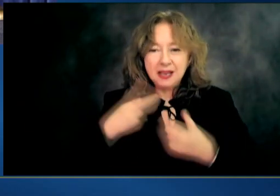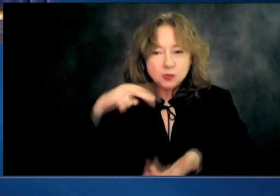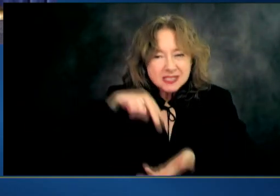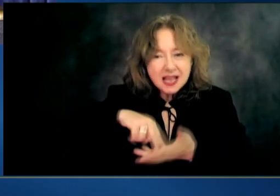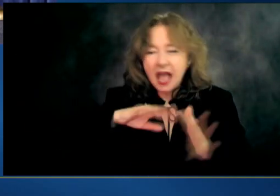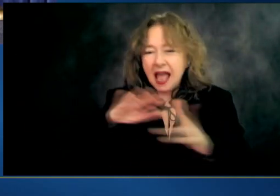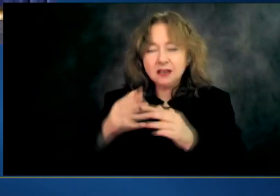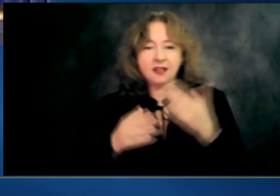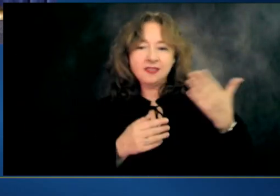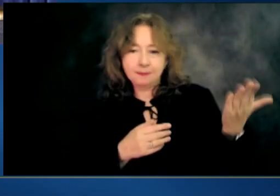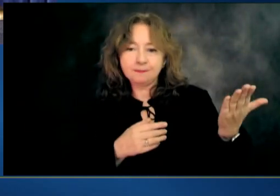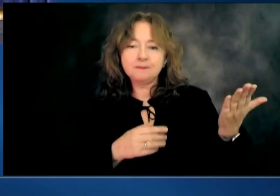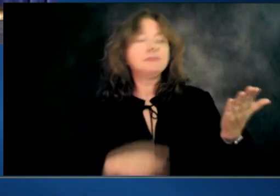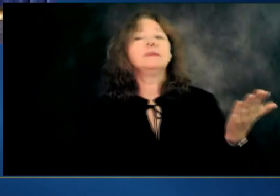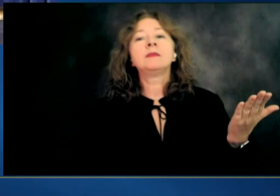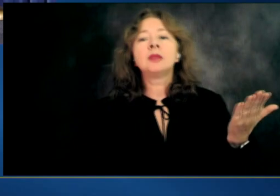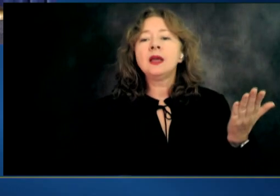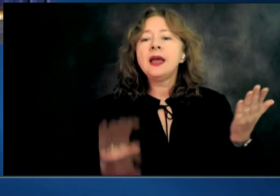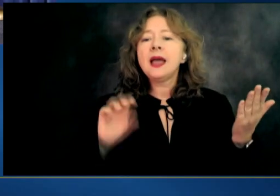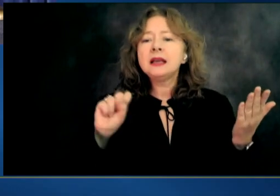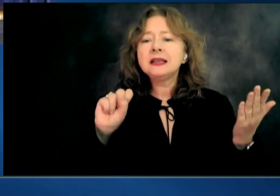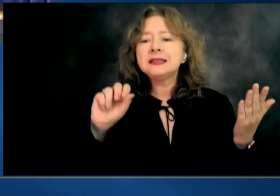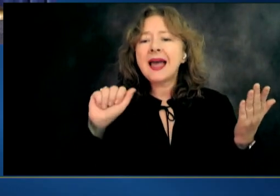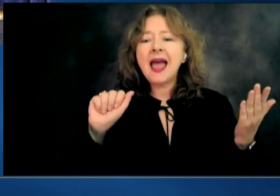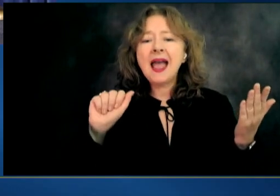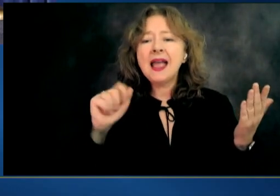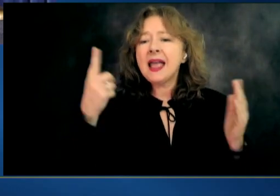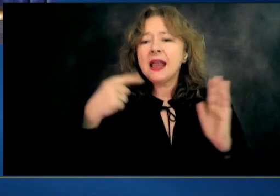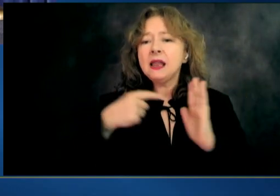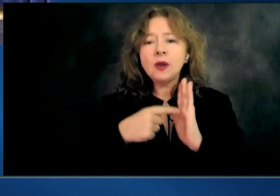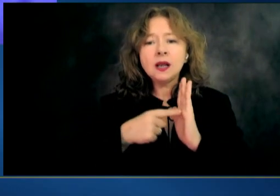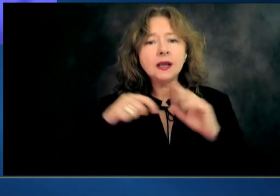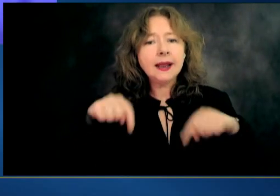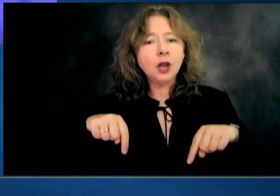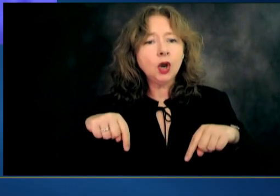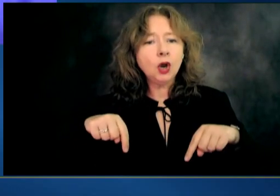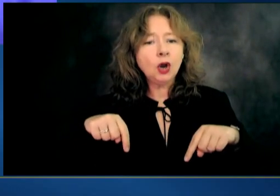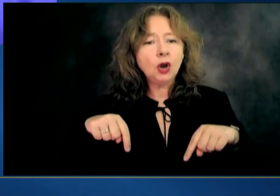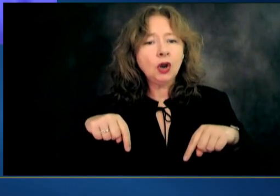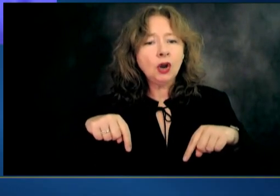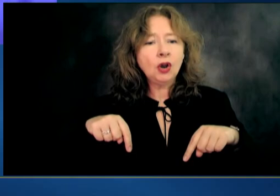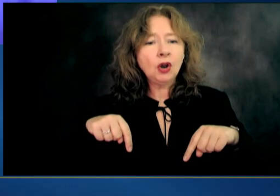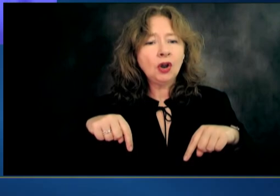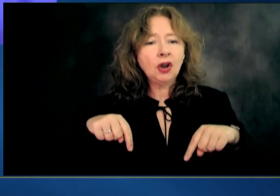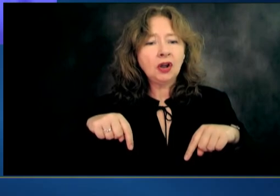if anyone from SSA is here. They asked me to go ahead and be their display model for them.